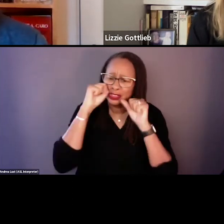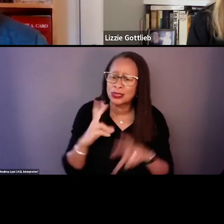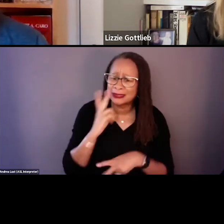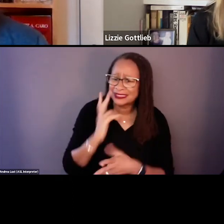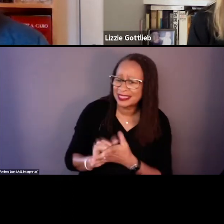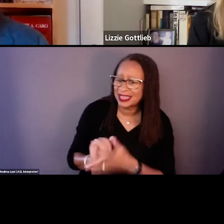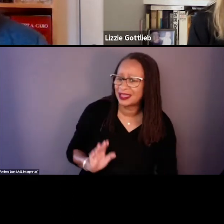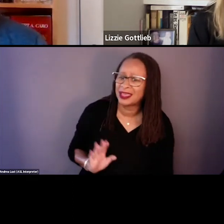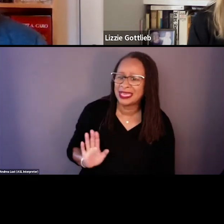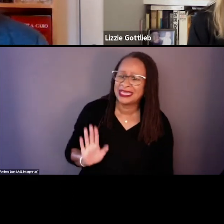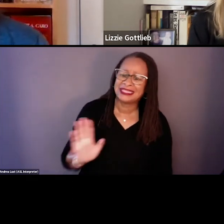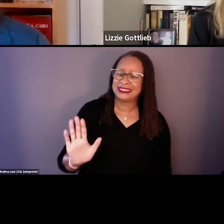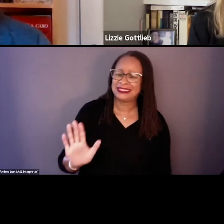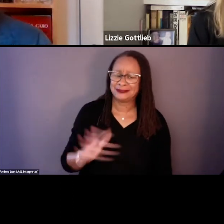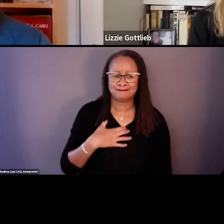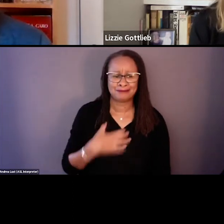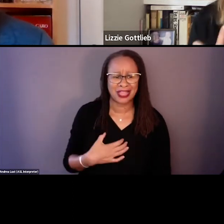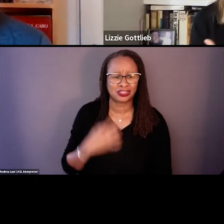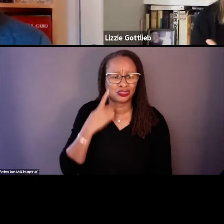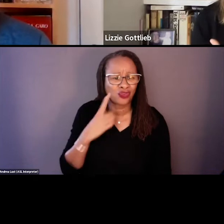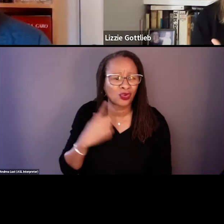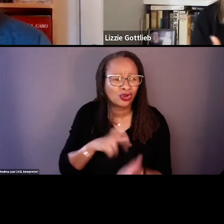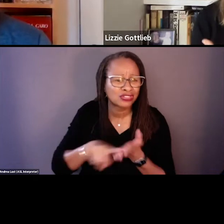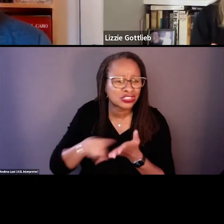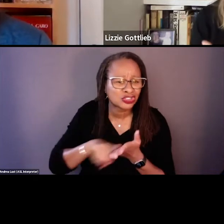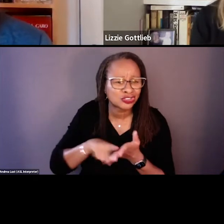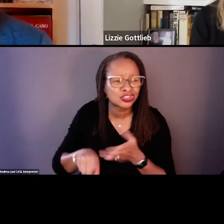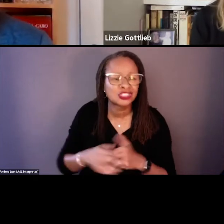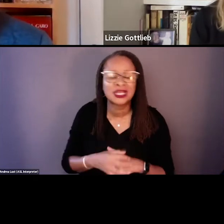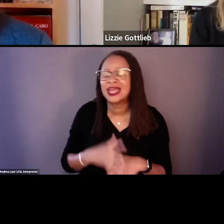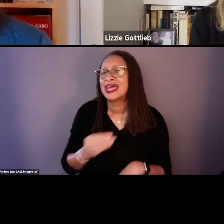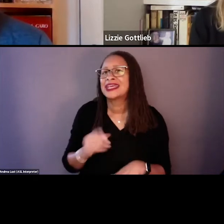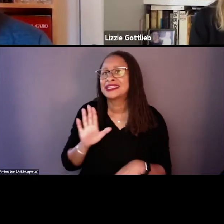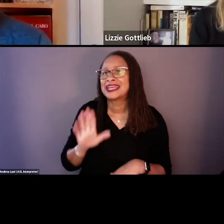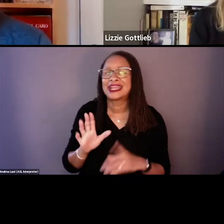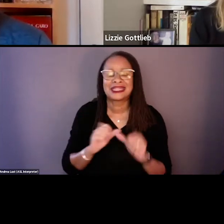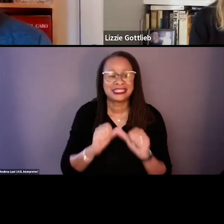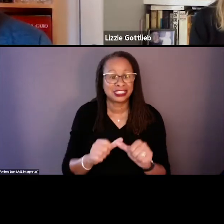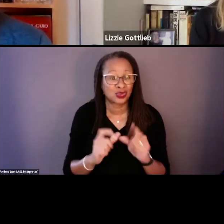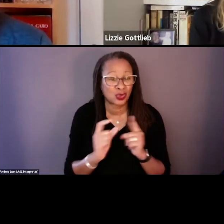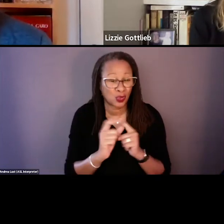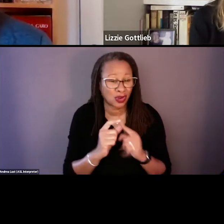It was incredible to see that. His passion for research and his, I keep using the word joy,